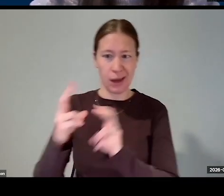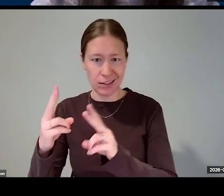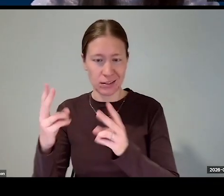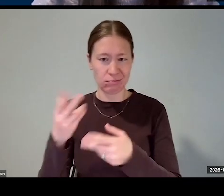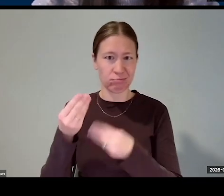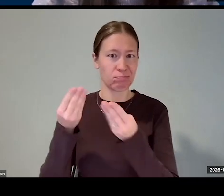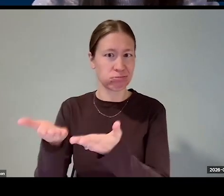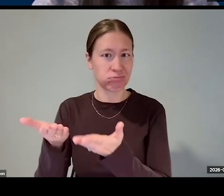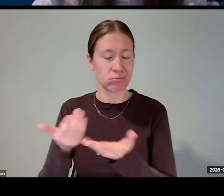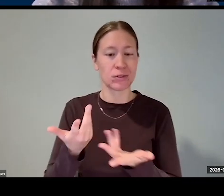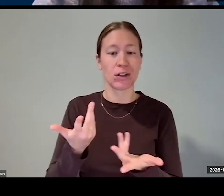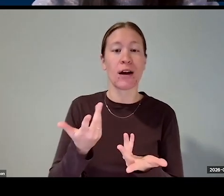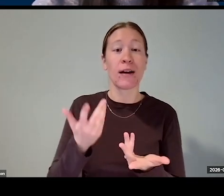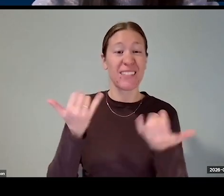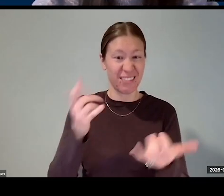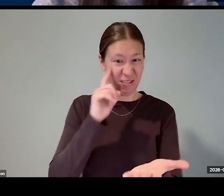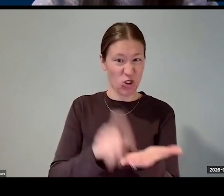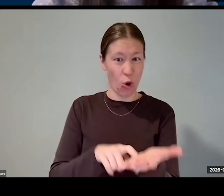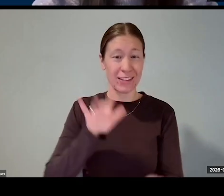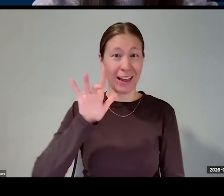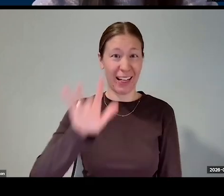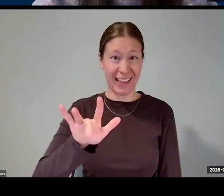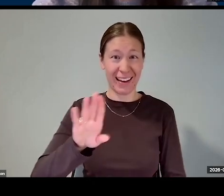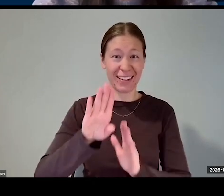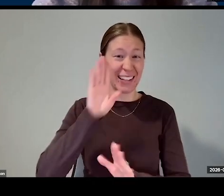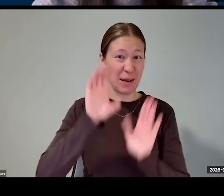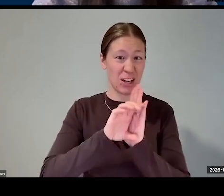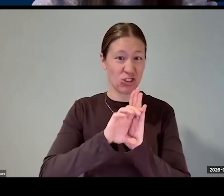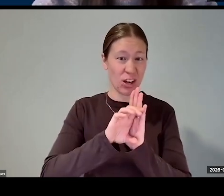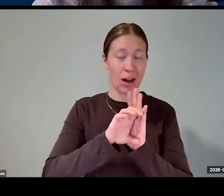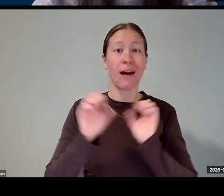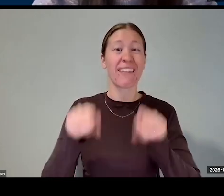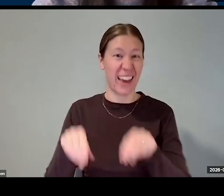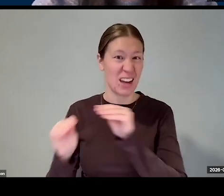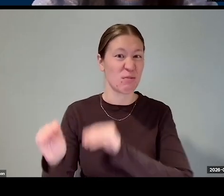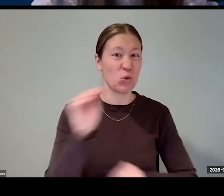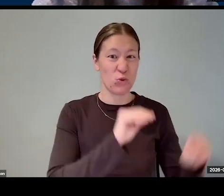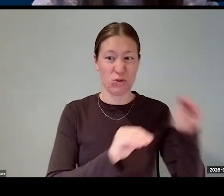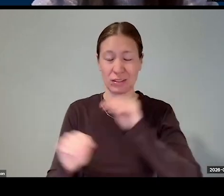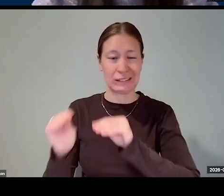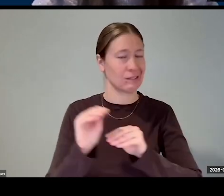So because I can actually click on the image directly and move it around,